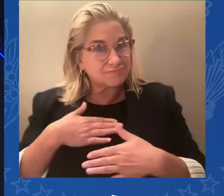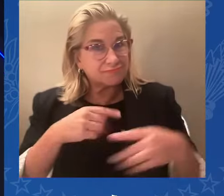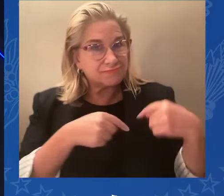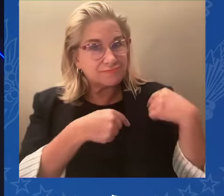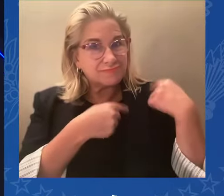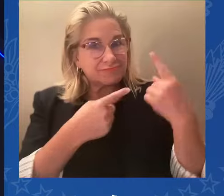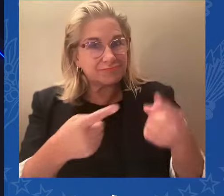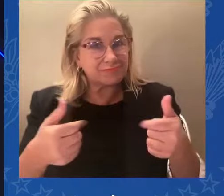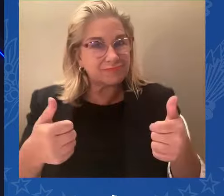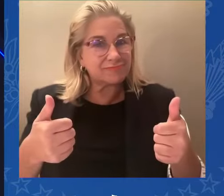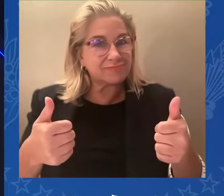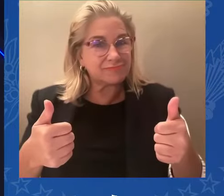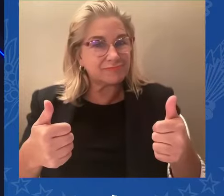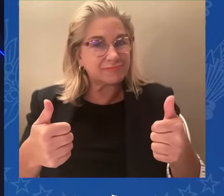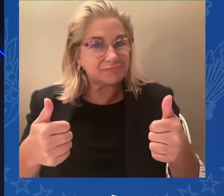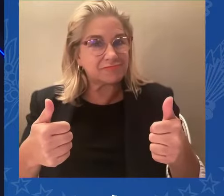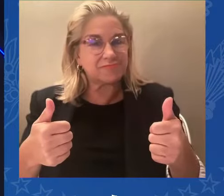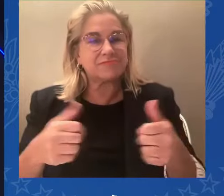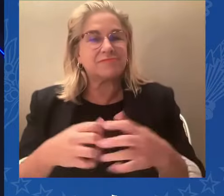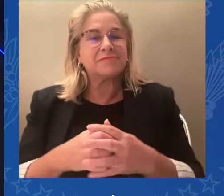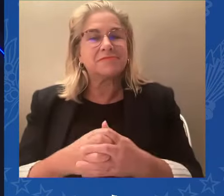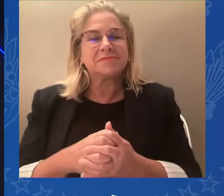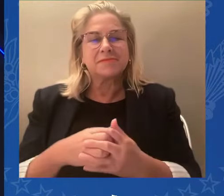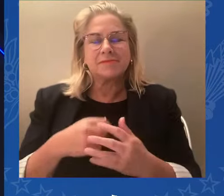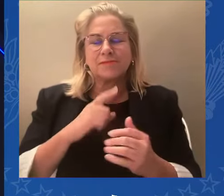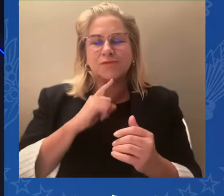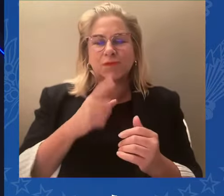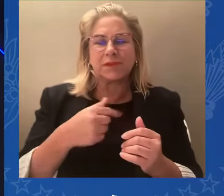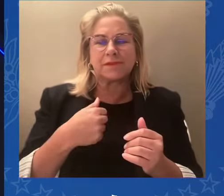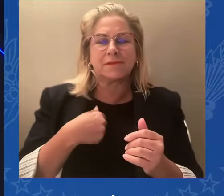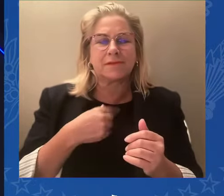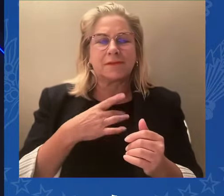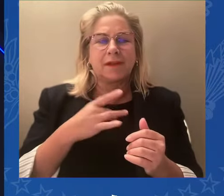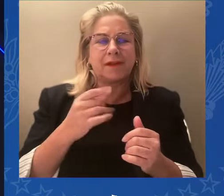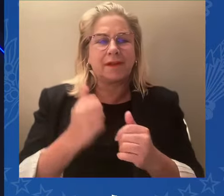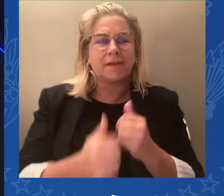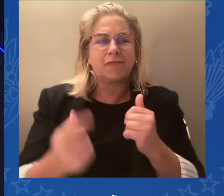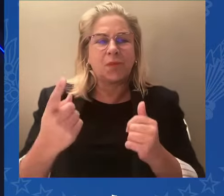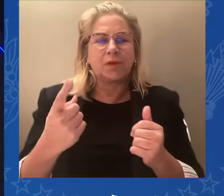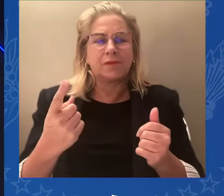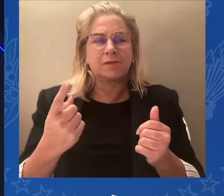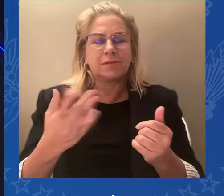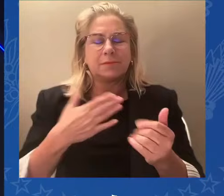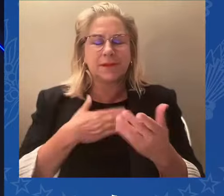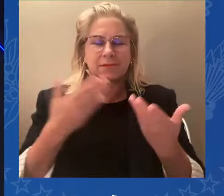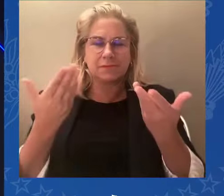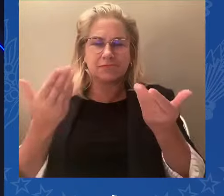We would like everyone to please take their seats. We have a very special presentation at this time.